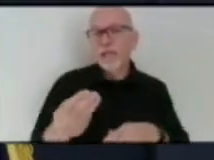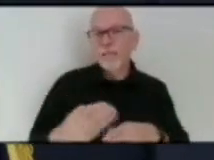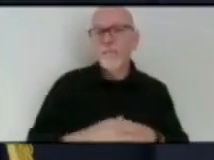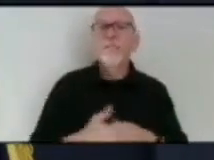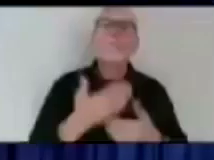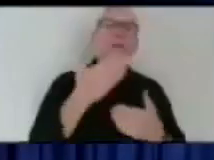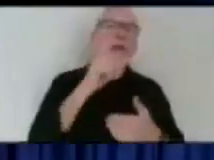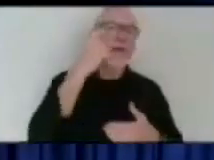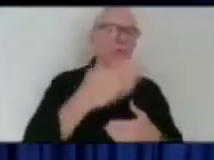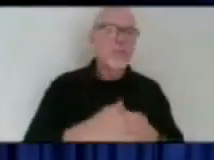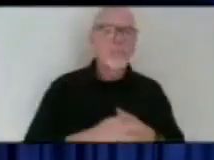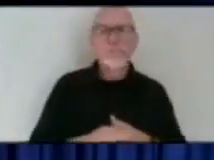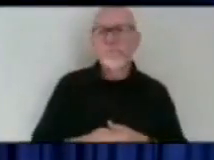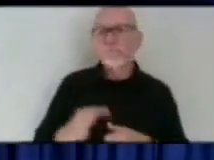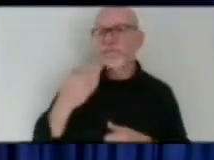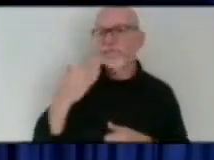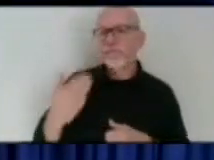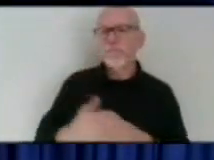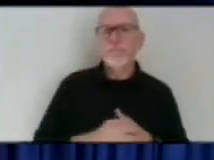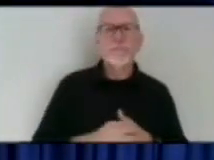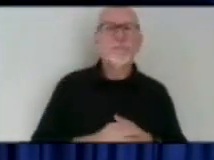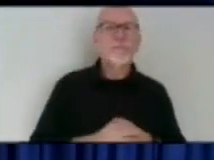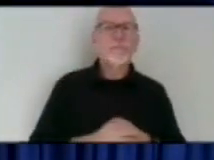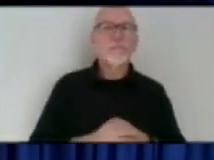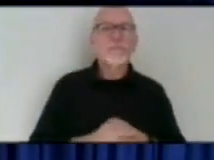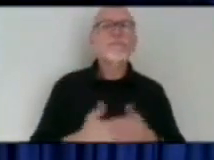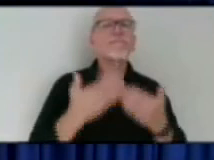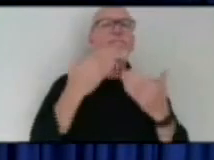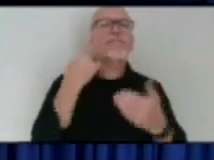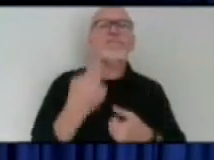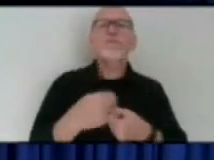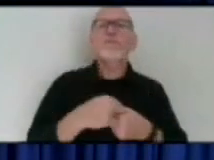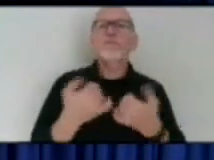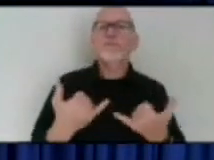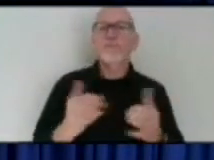Thank you. Thank you for joining today's briefing. Governor Holcomb's